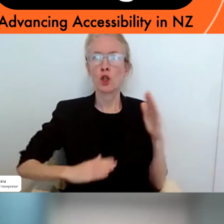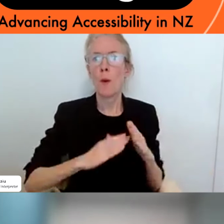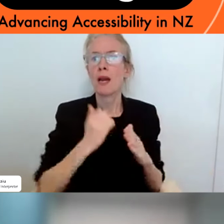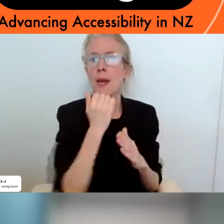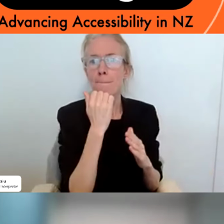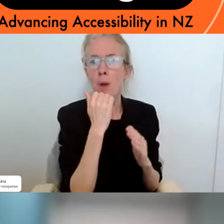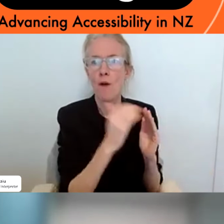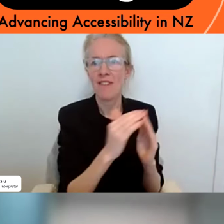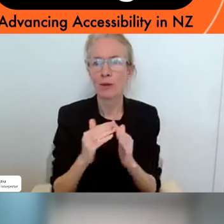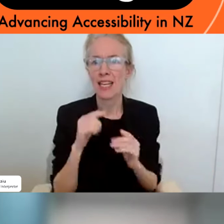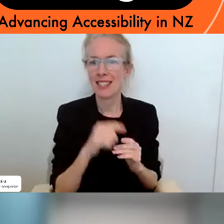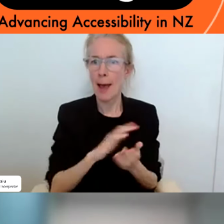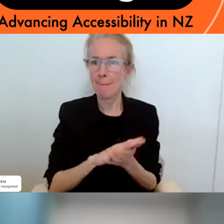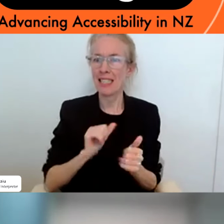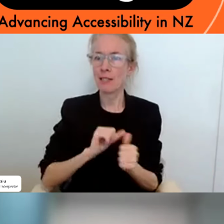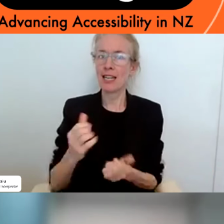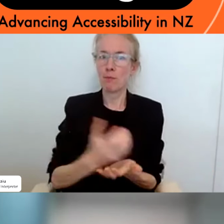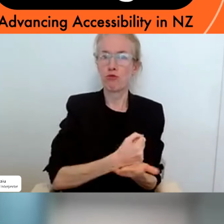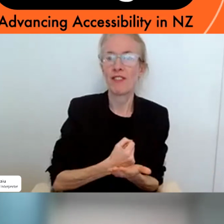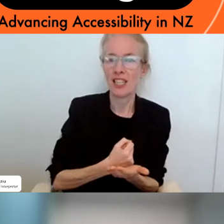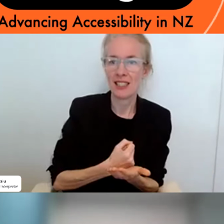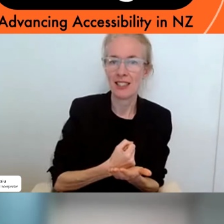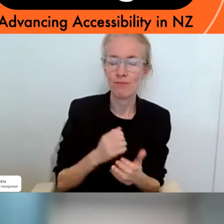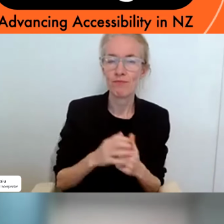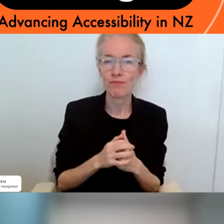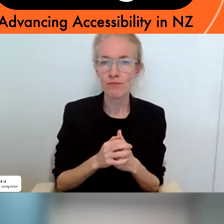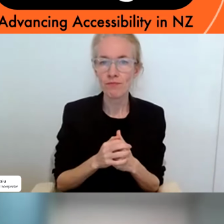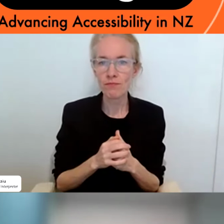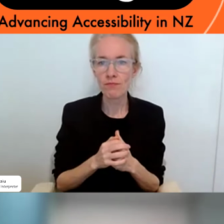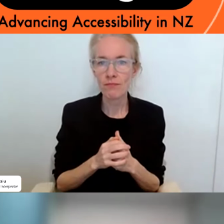developer and then the property developer and of course the end